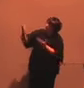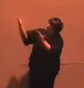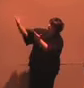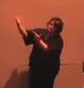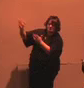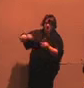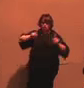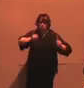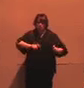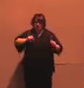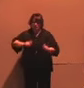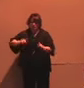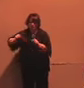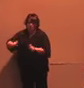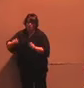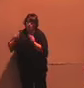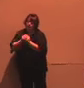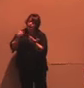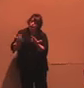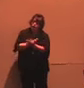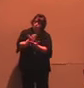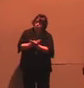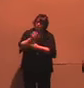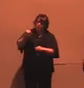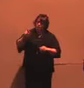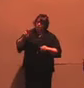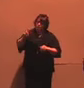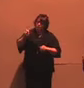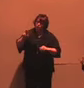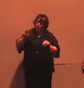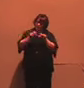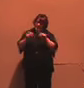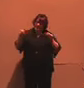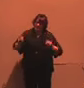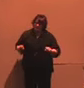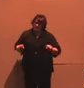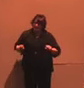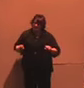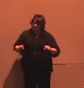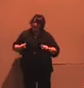such new-order systems, different from Mies van der Rohe.